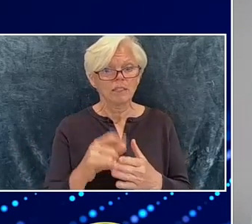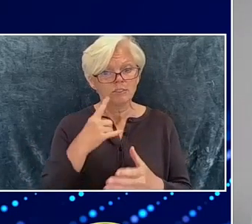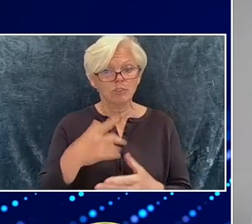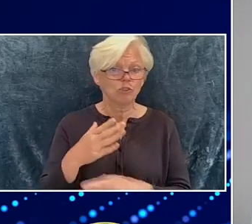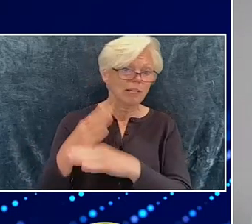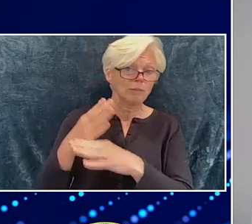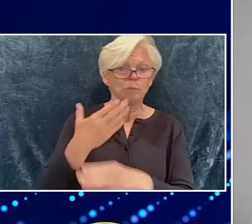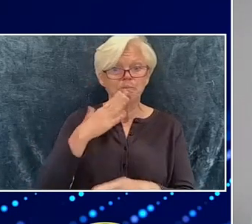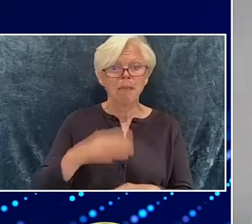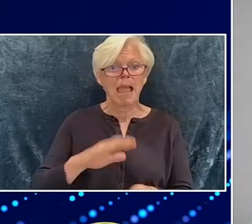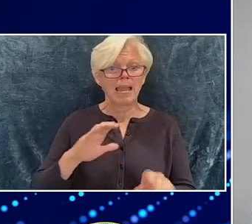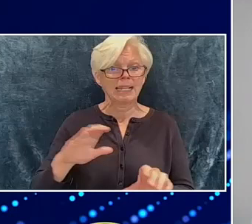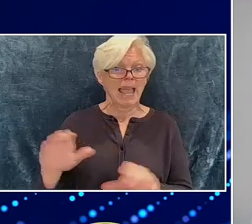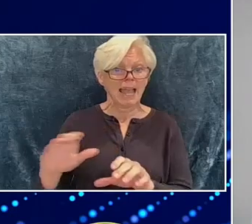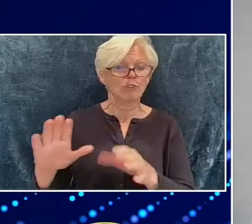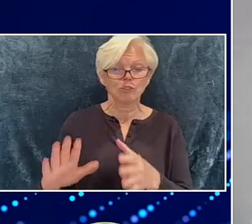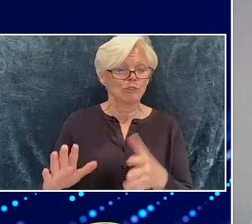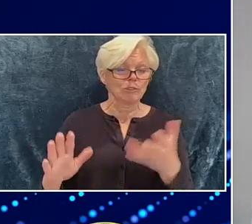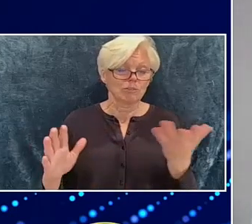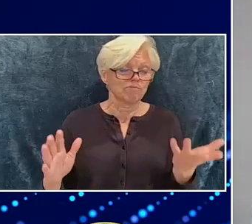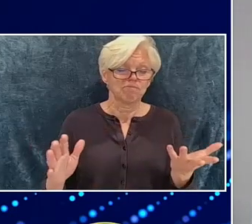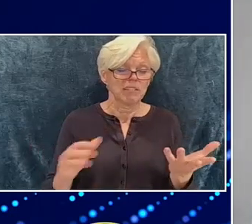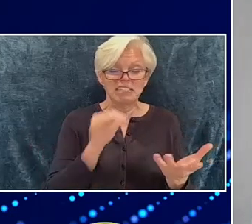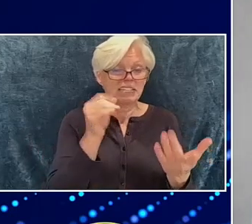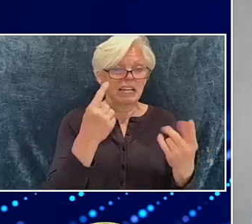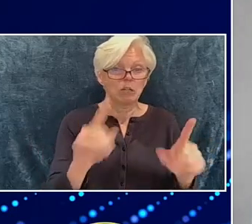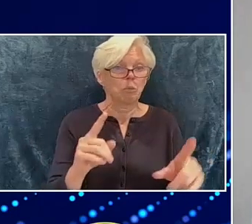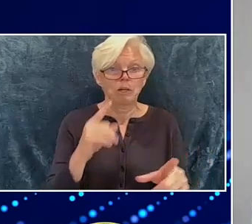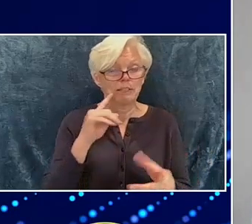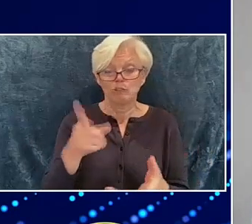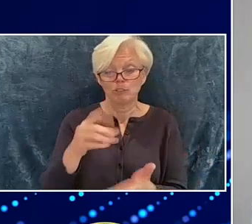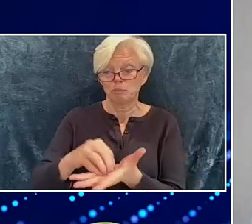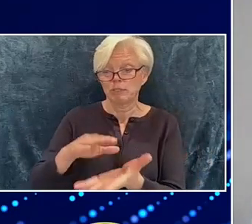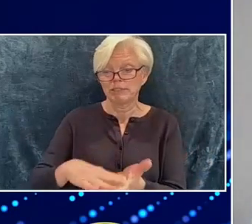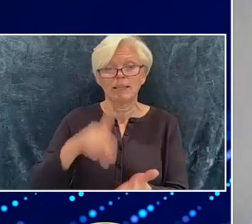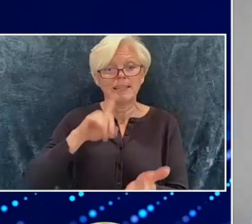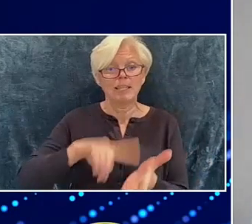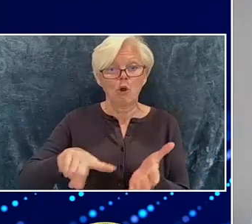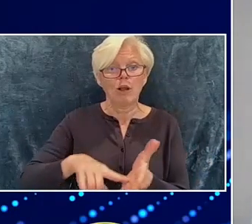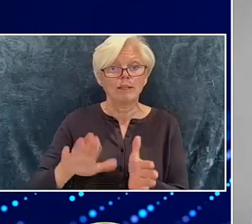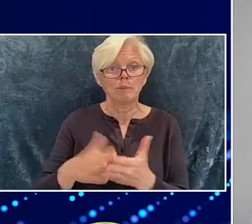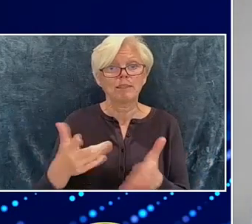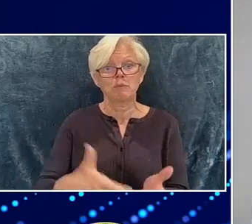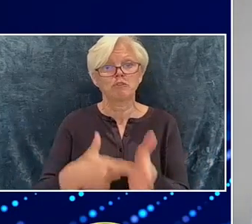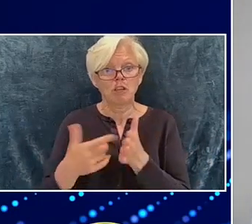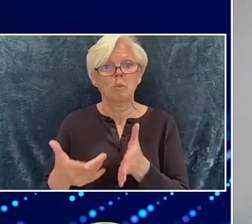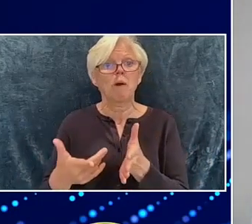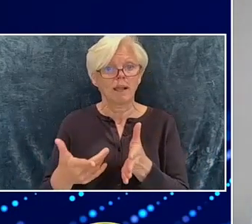something in the audit guide, the audit book that would require evaluation of inclusive access programs while leaving